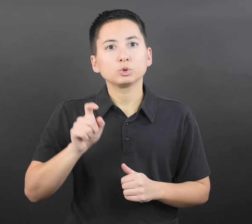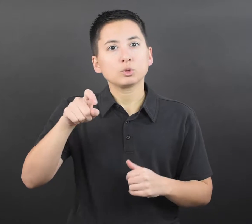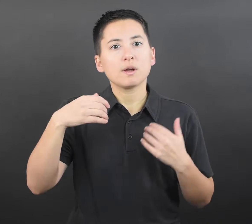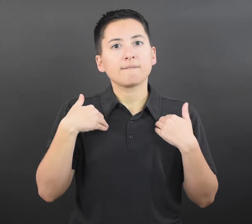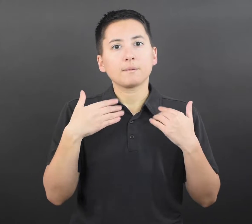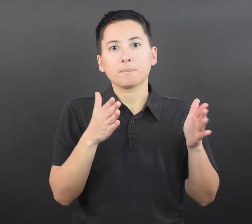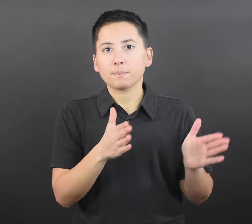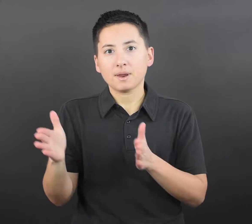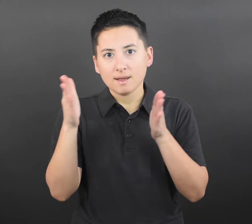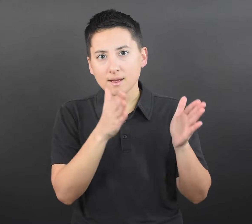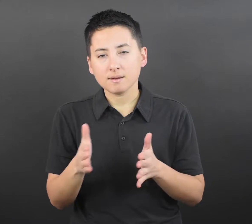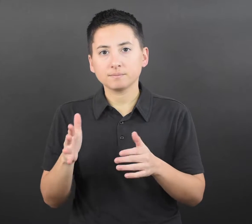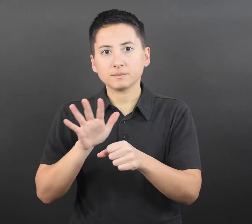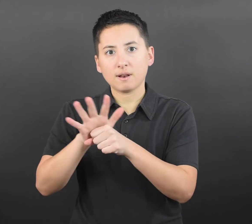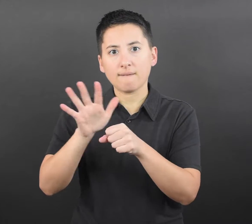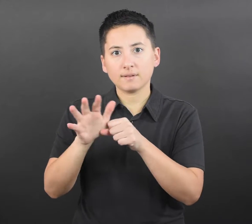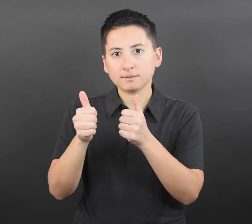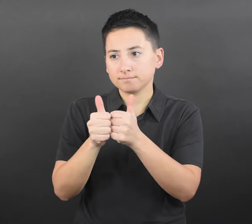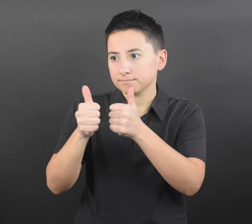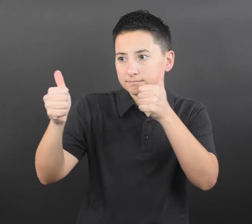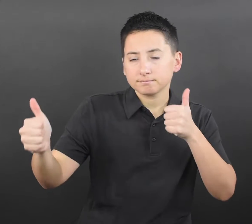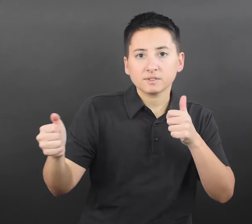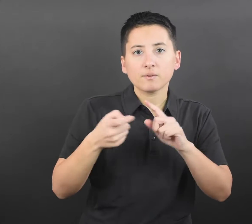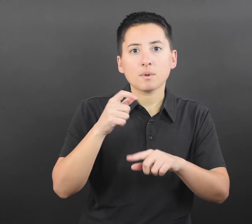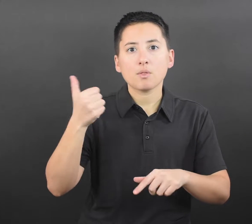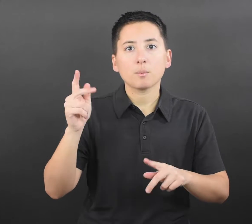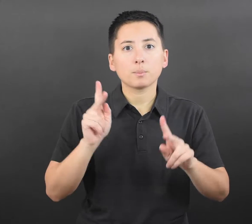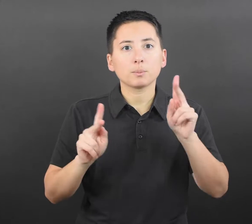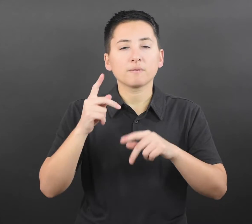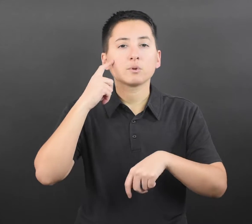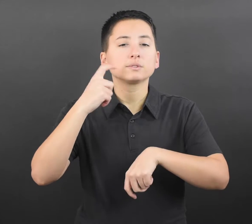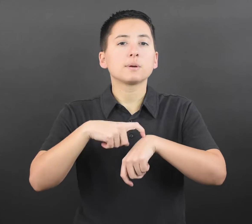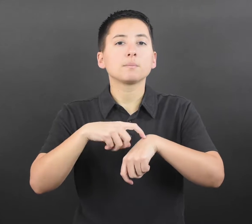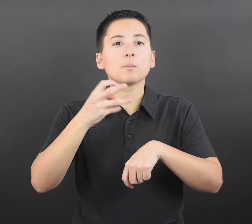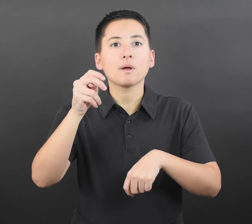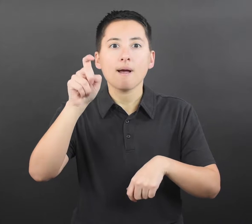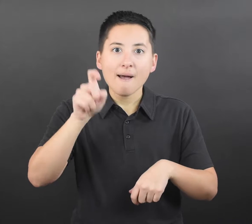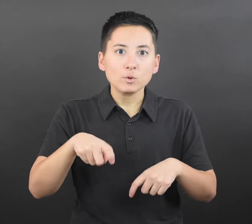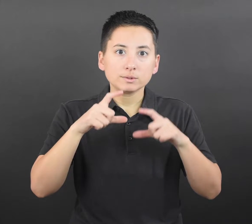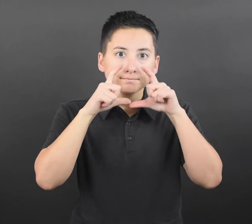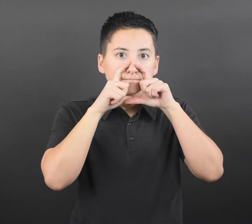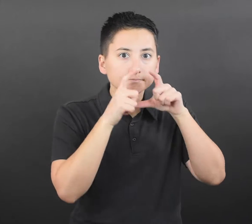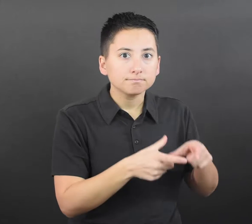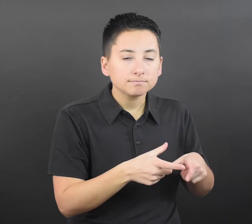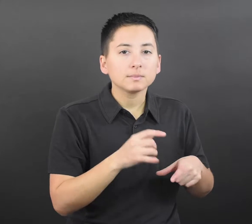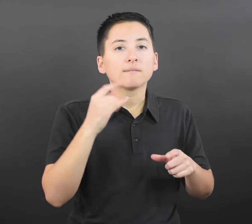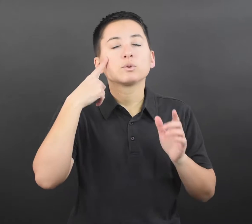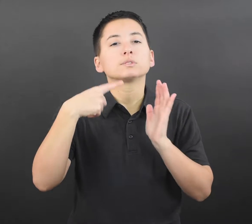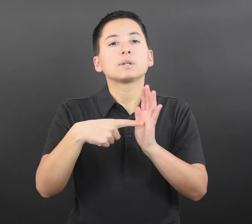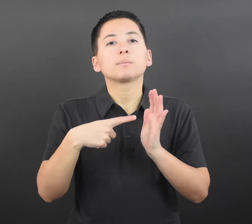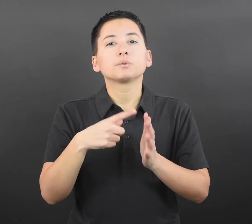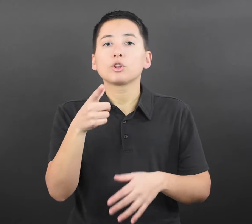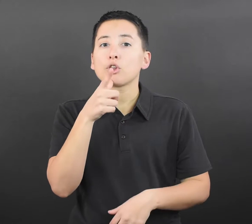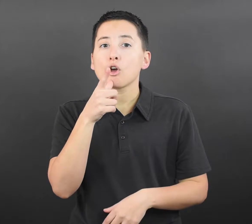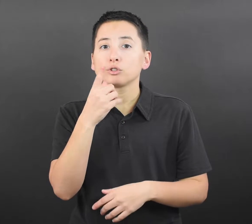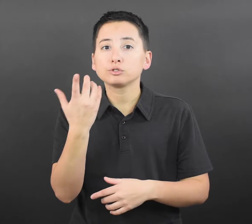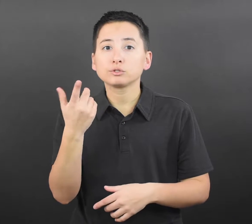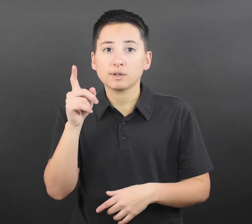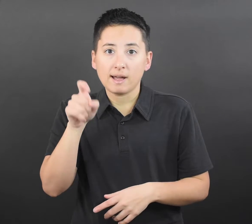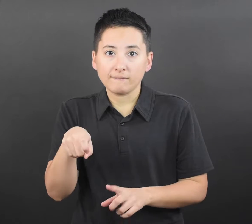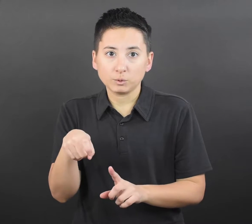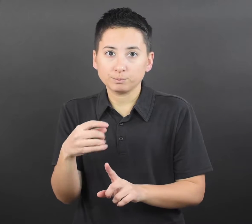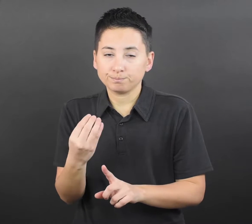will need to take off their mask to take part in an activity and avoid eating near others. There